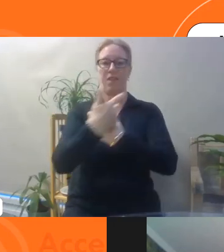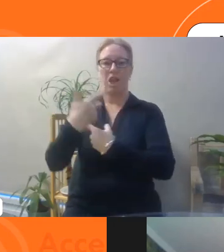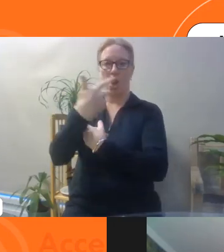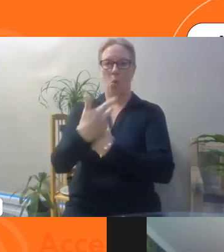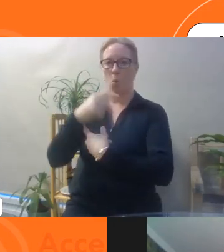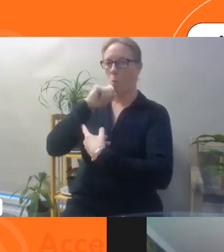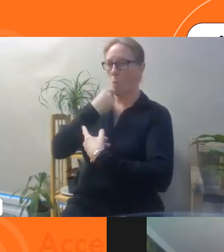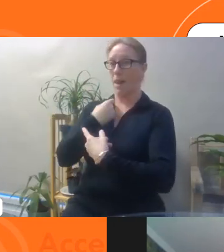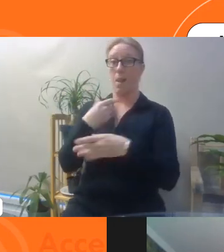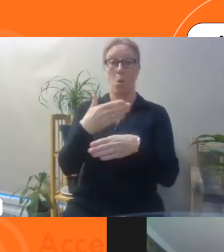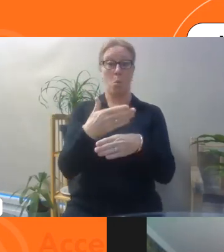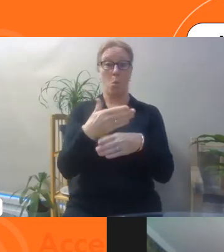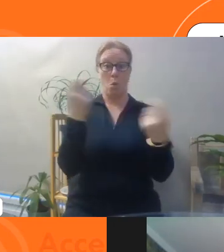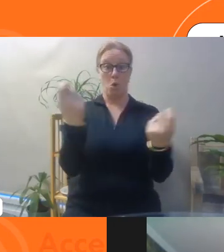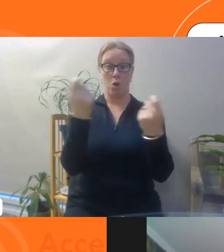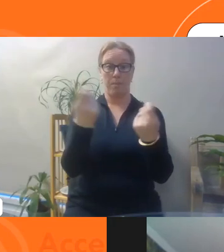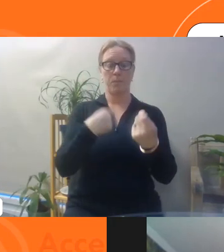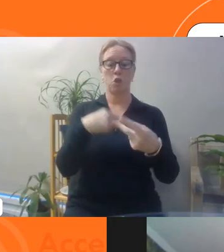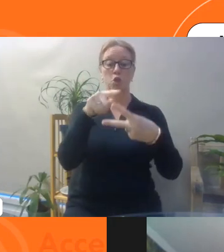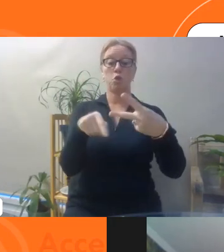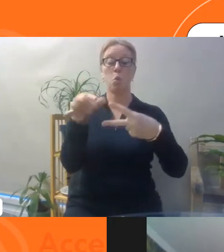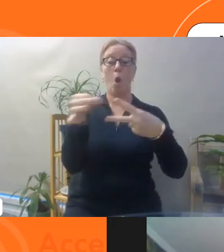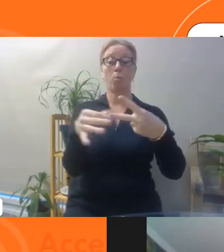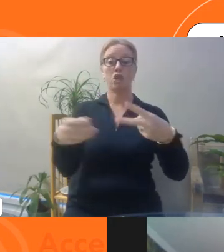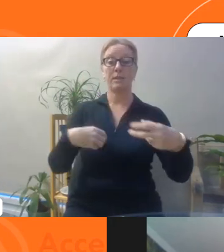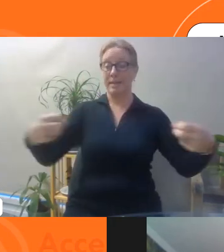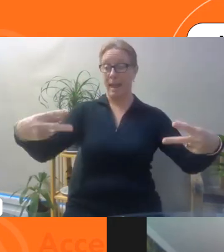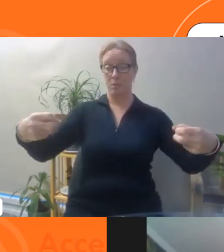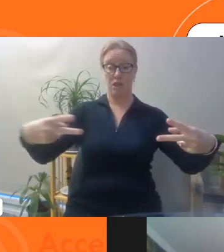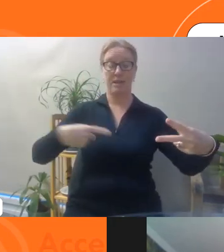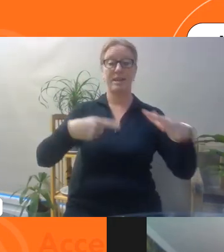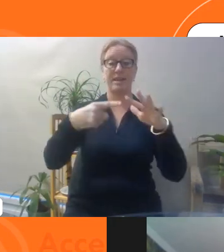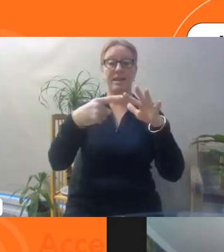have two options for captioning. Enable captions on the webinar